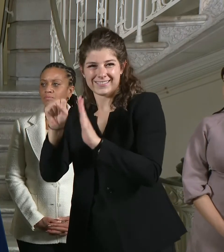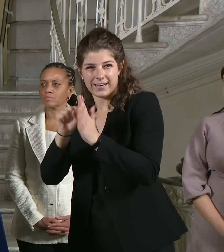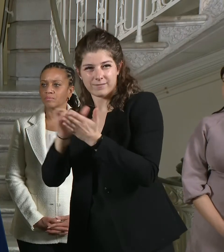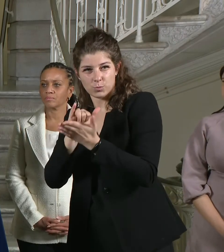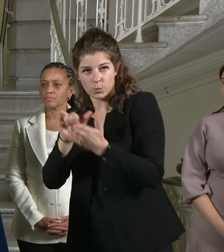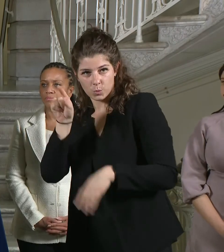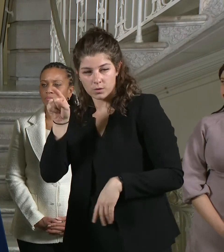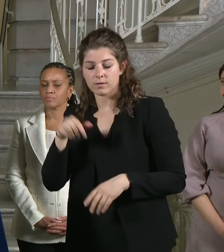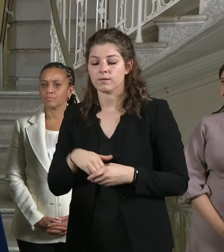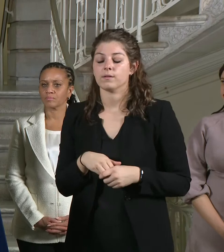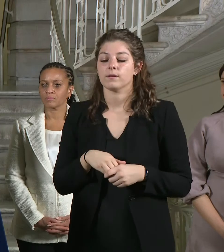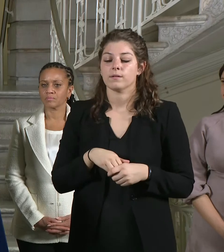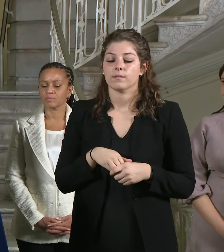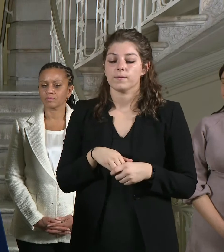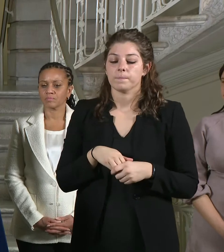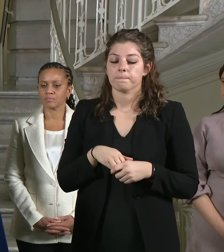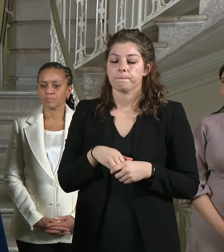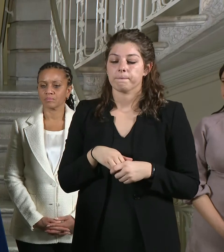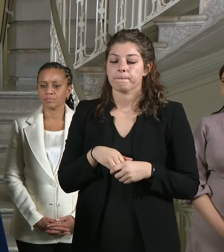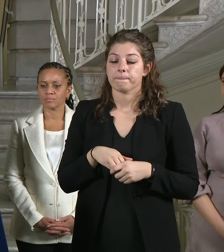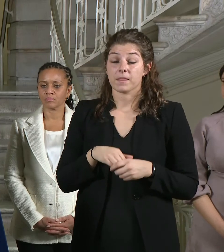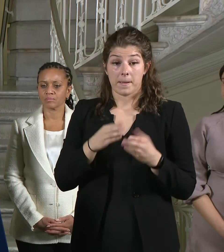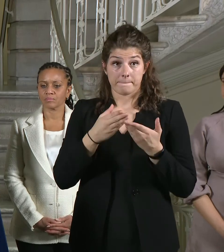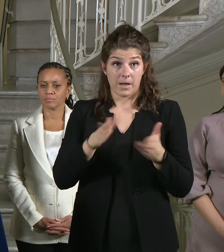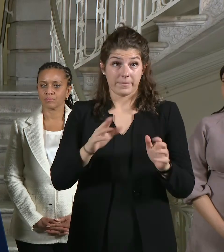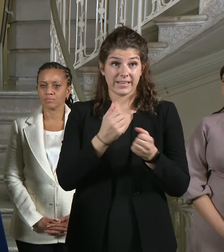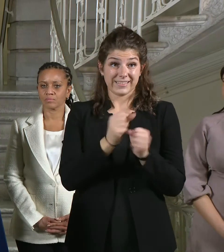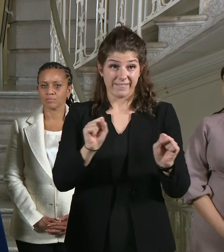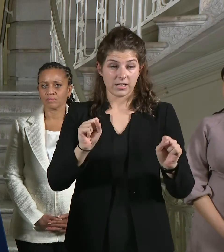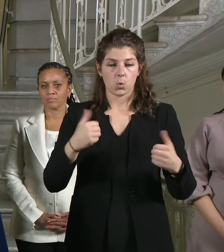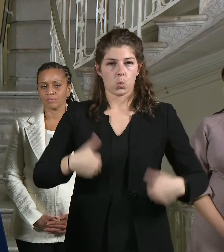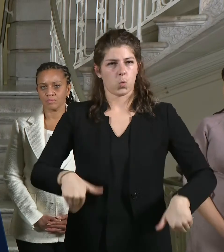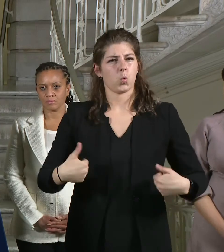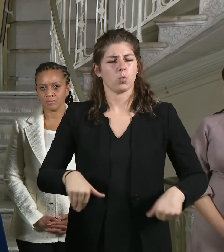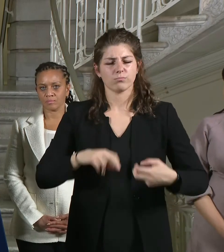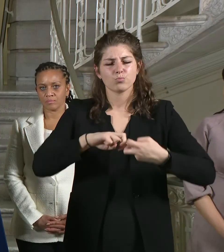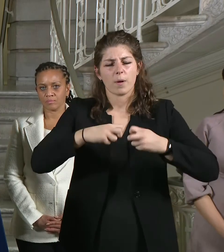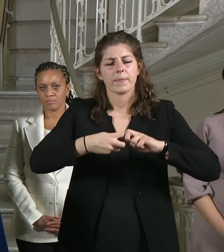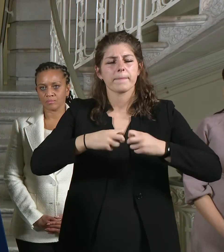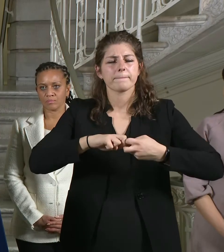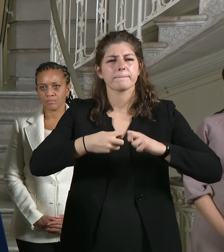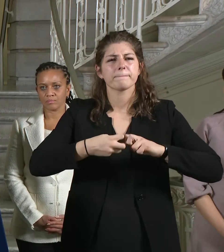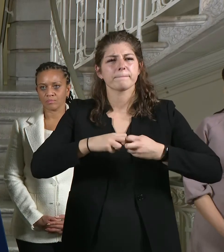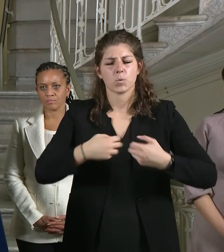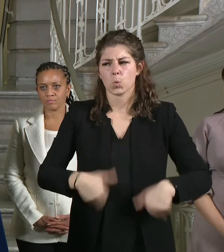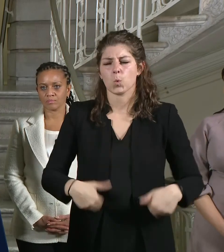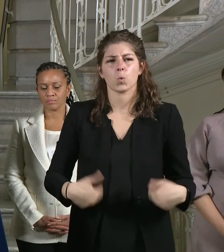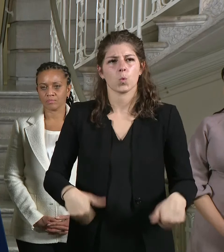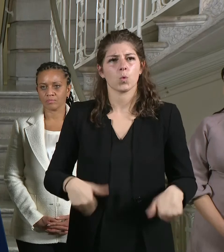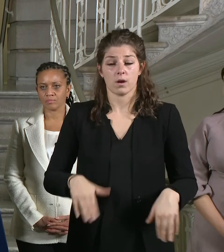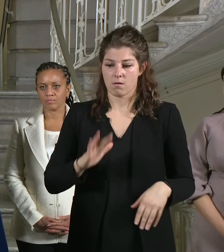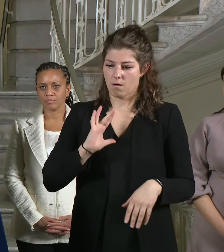GOVERNOR. THAT MONEY WILL BE REIMBURSED BY THE